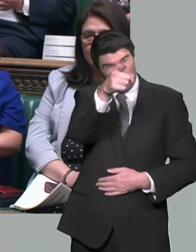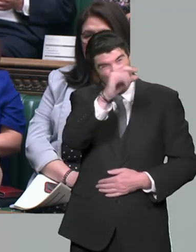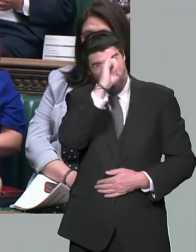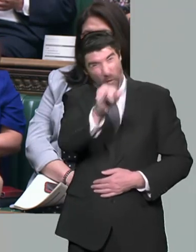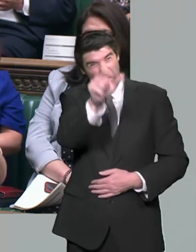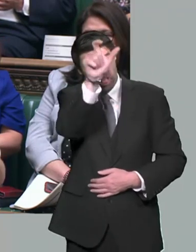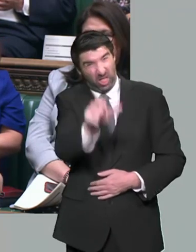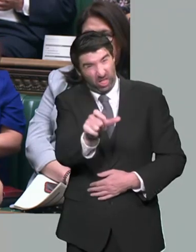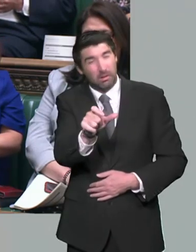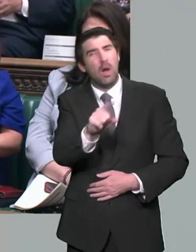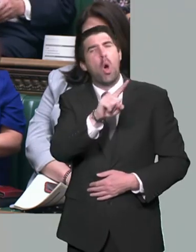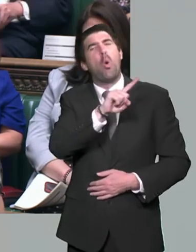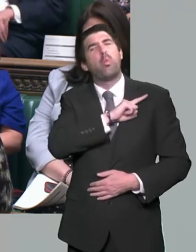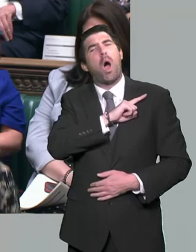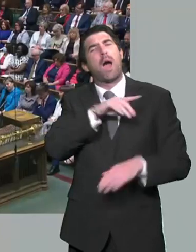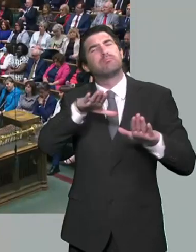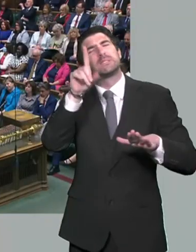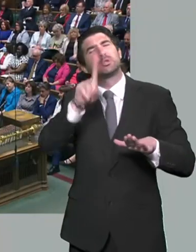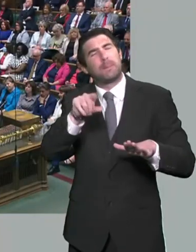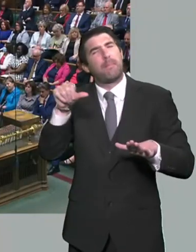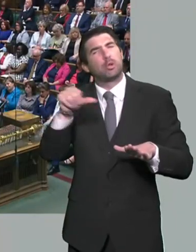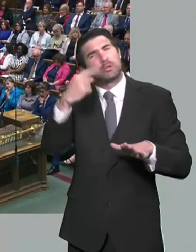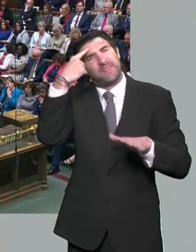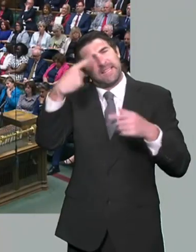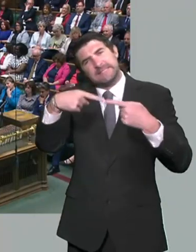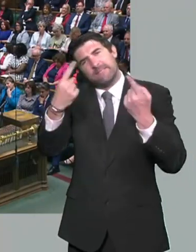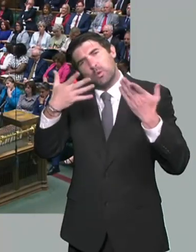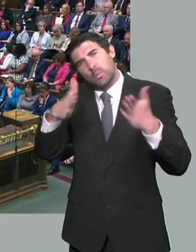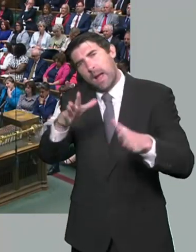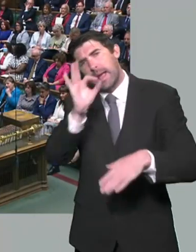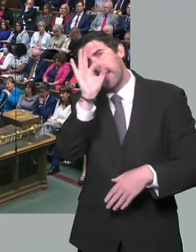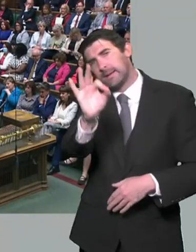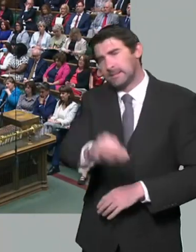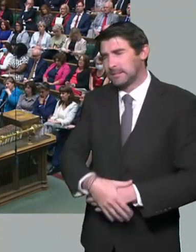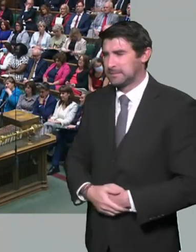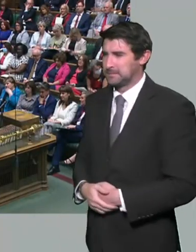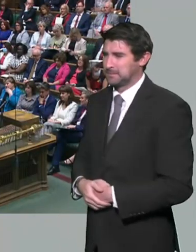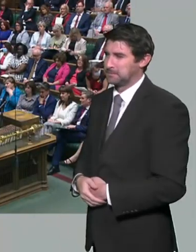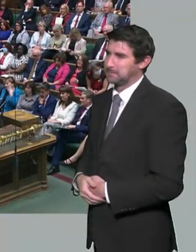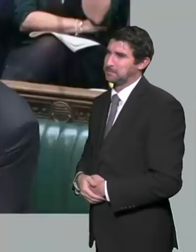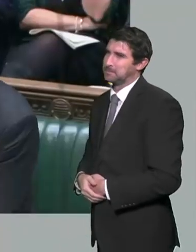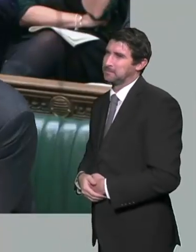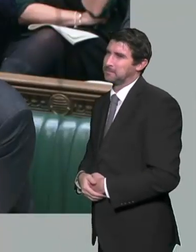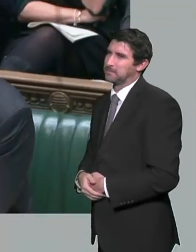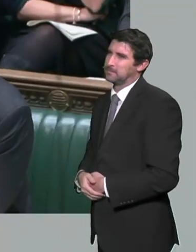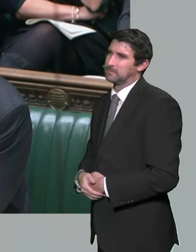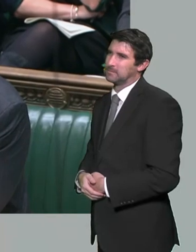are struggling should. The Prime Minister The hon. Lady has asked that question repeatedly.